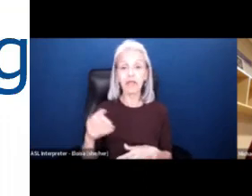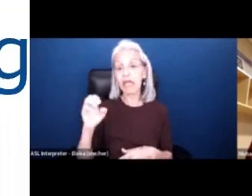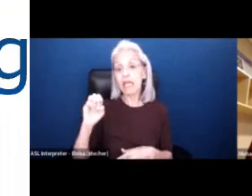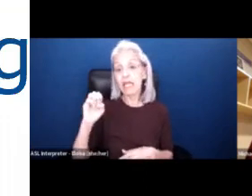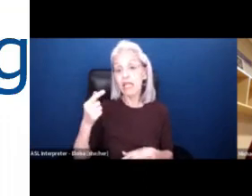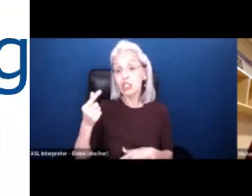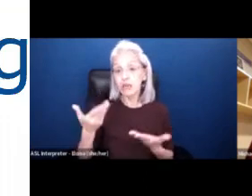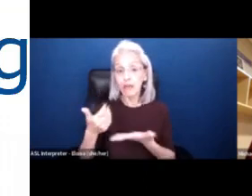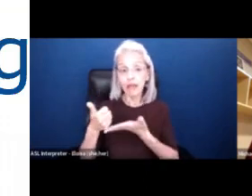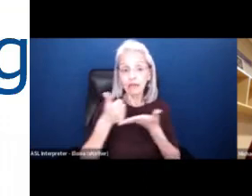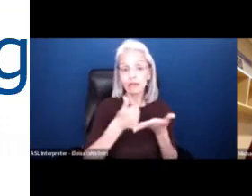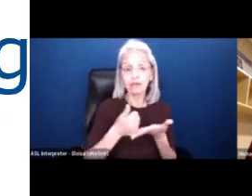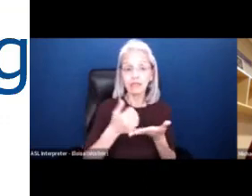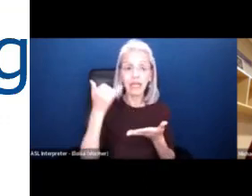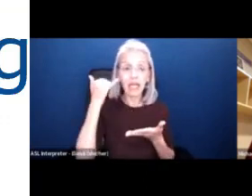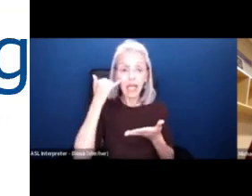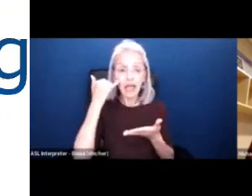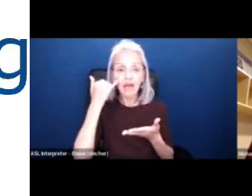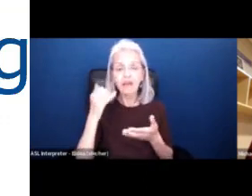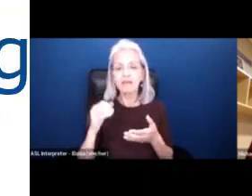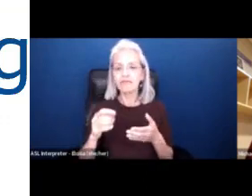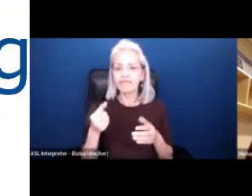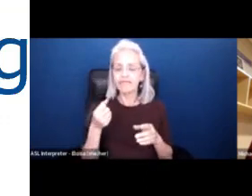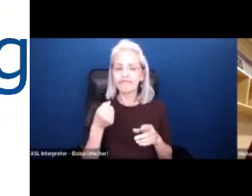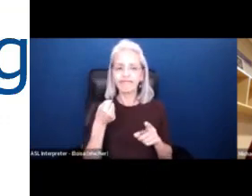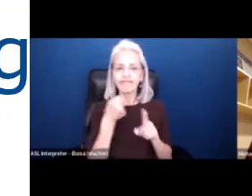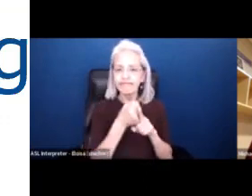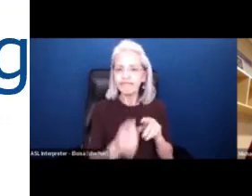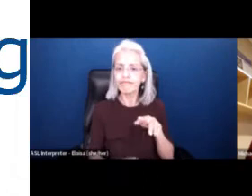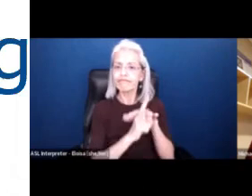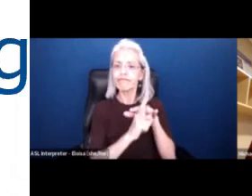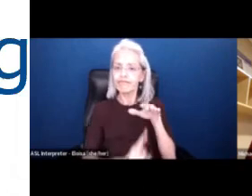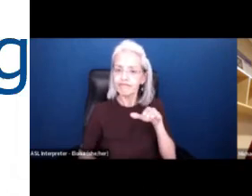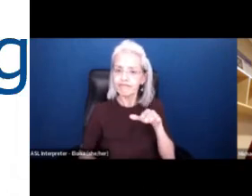episodic symptoms or, in some cases, you know, patients have symptoms that don't really make